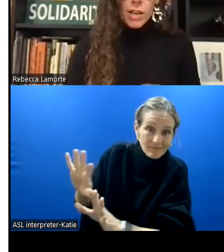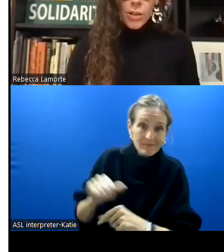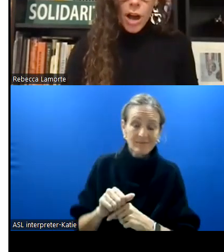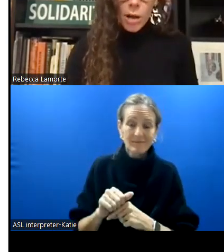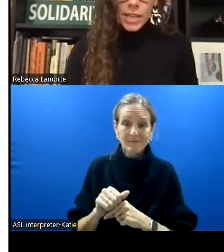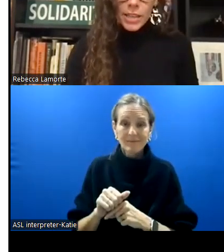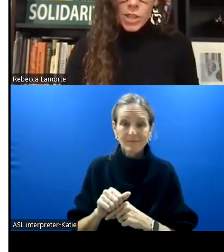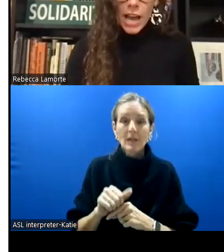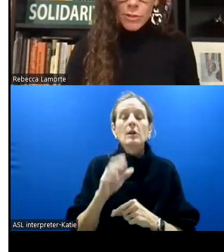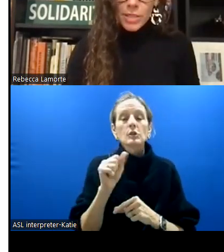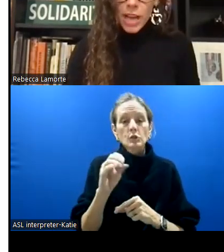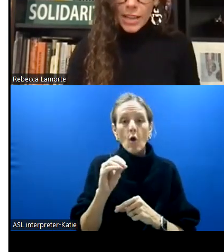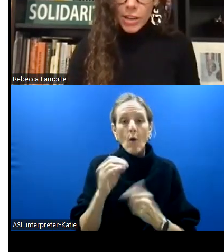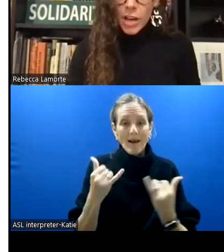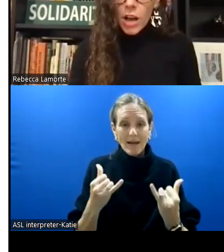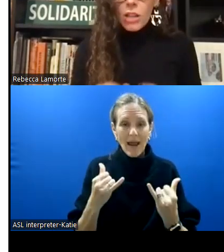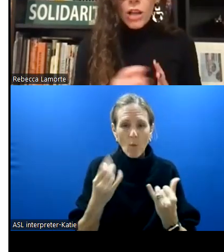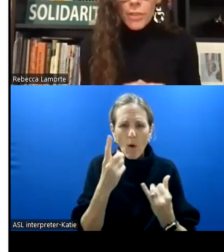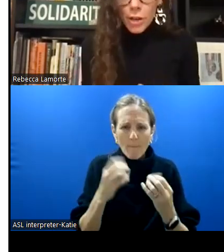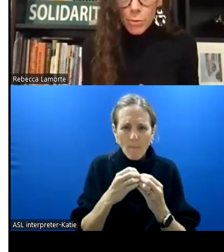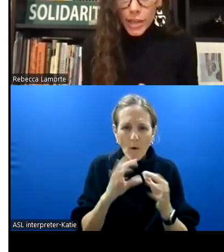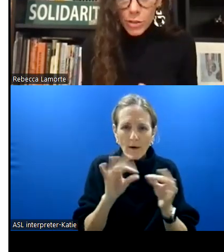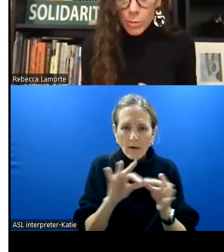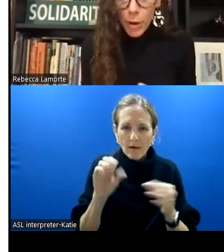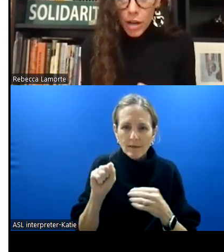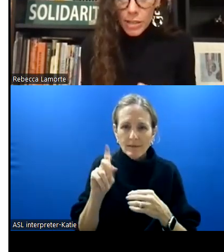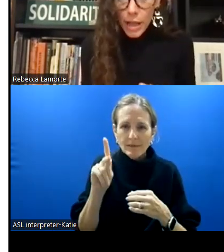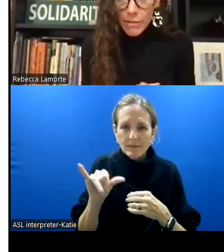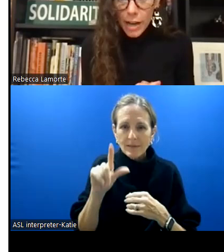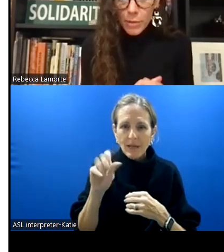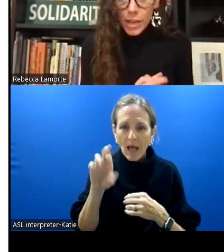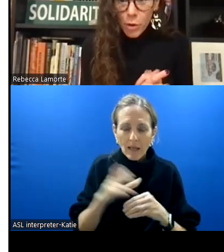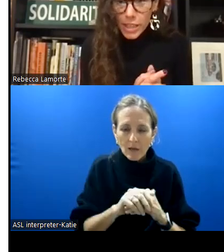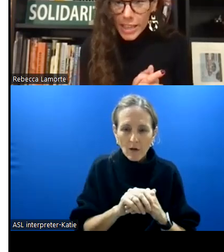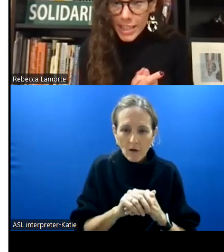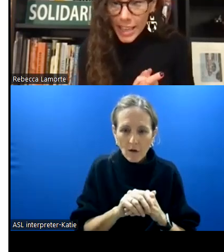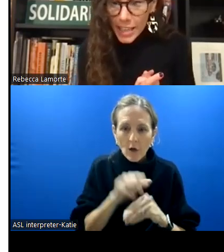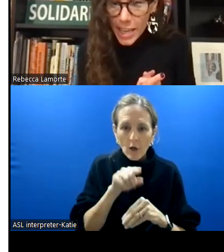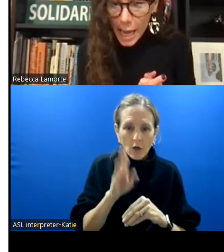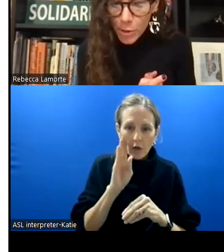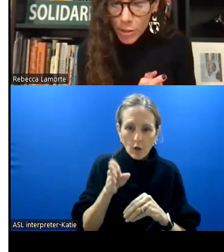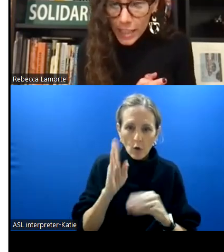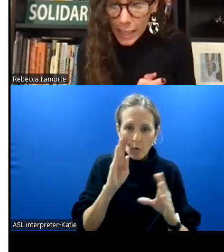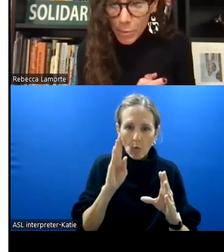another comment in the chat from Schyler. Love that you're gonna brainstorm your policy platform by organizing it in tables and labeled